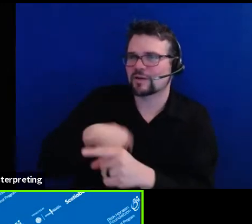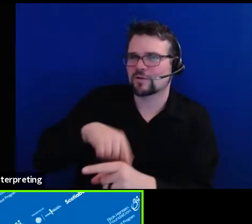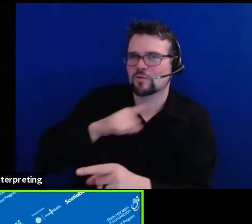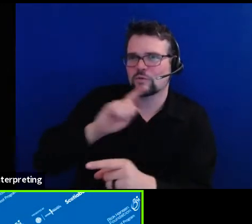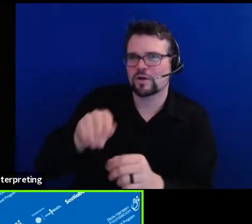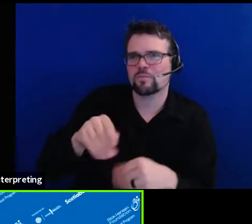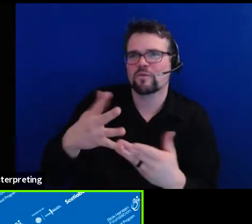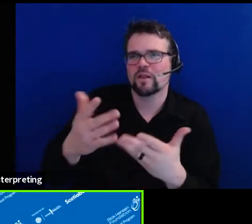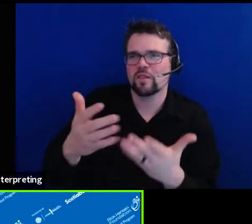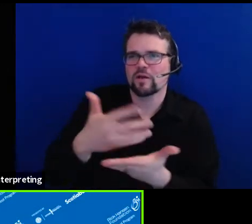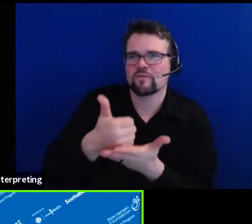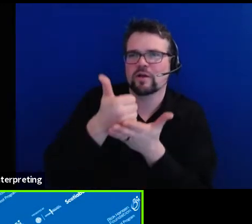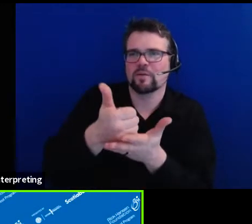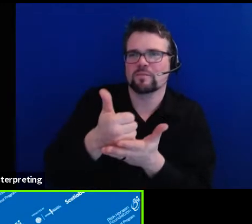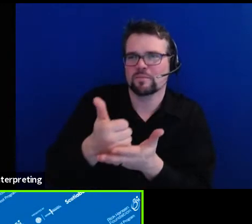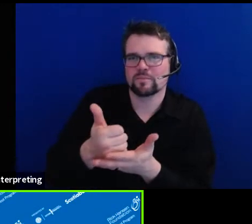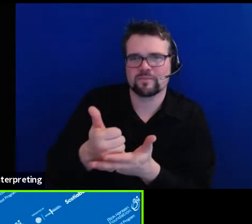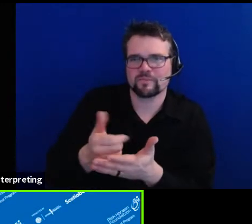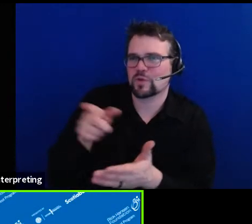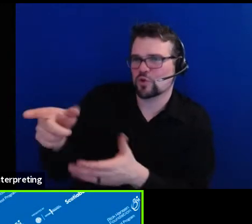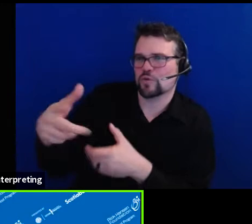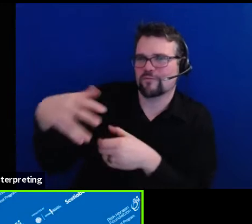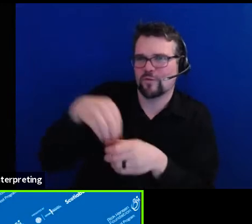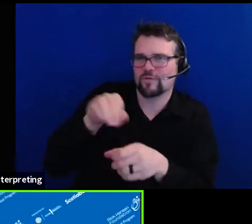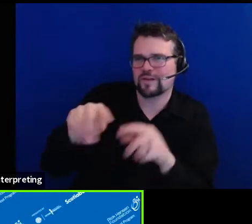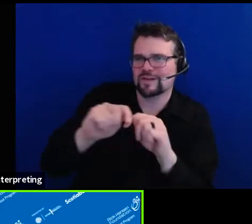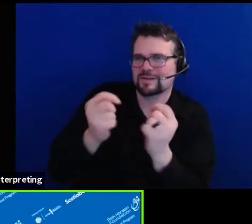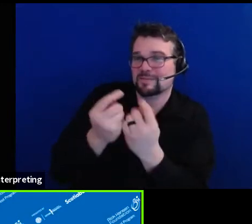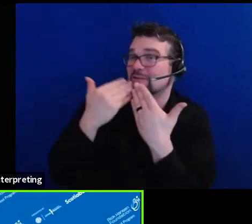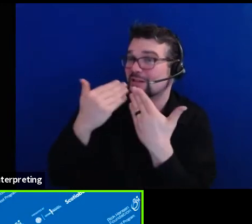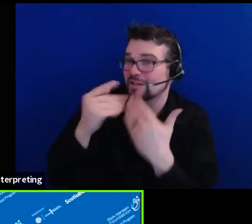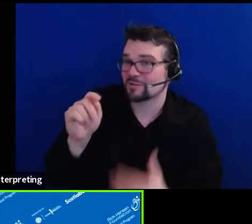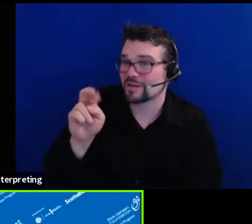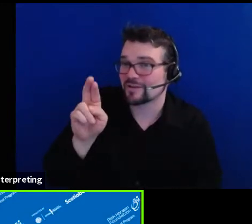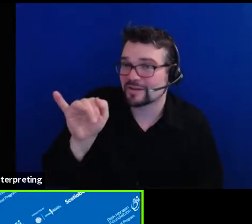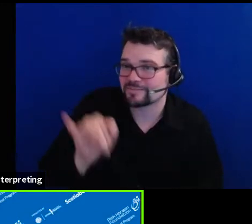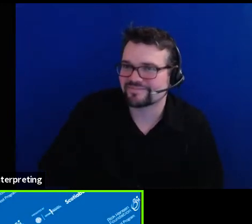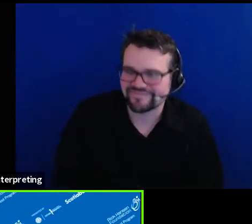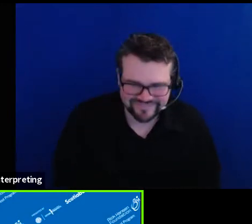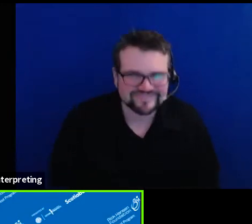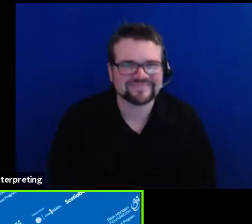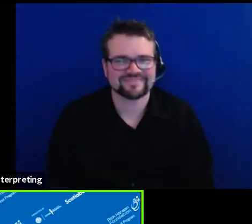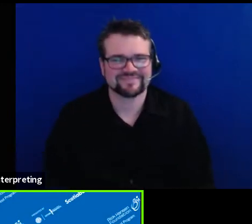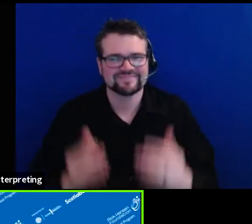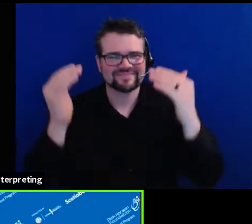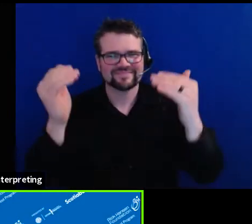AND YOU ARE A PART OF THE TEAM DOING THAT. SO THANK YOU VERY MUCH, TERI. WE HAVE A QUESTION FROM ANGELA